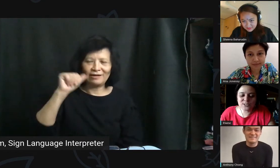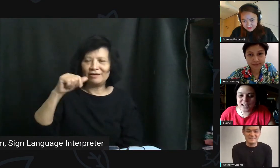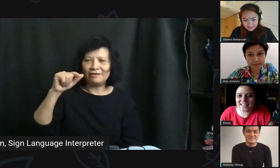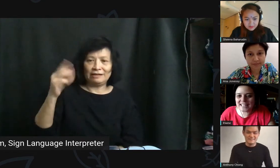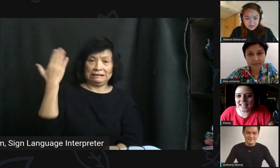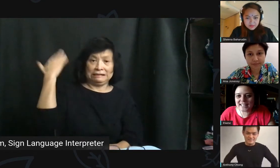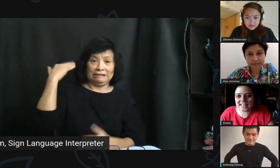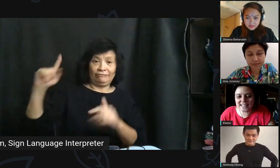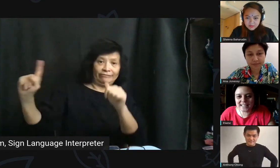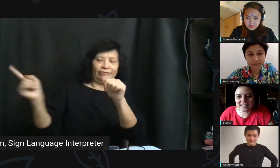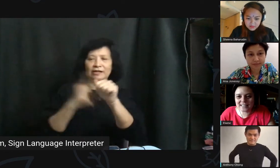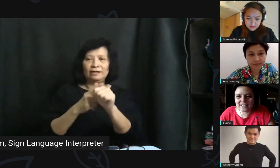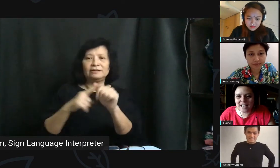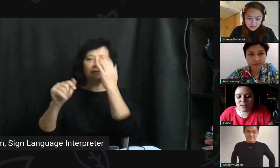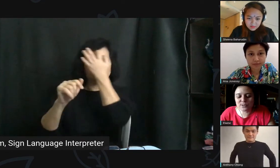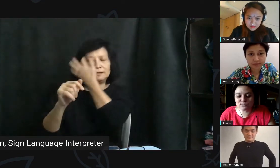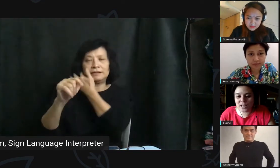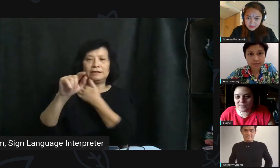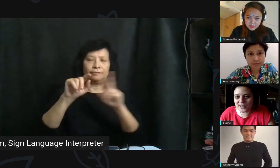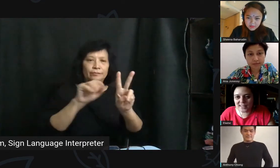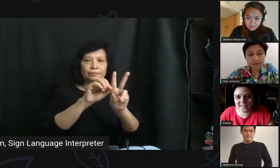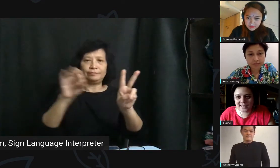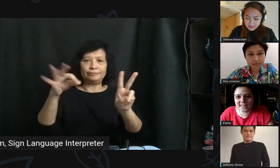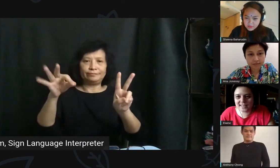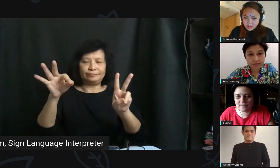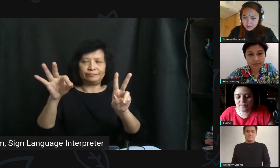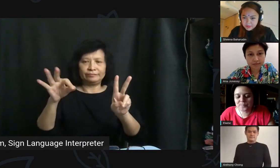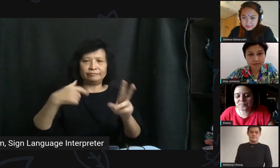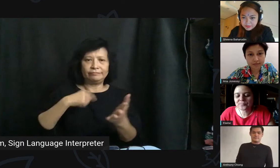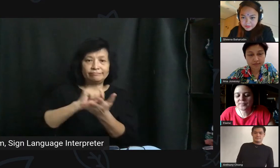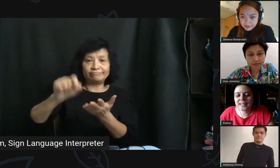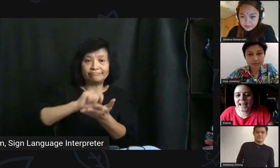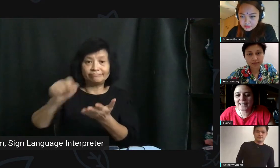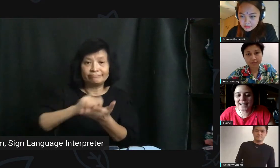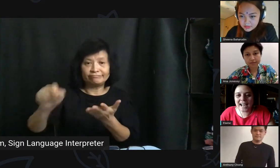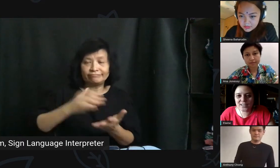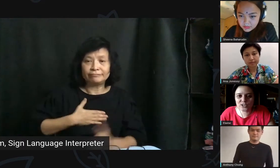2019, I was writing my thesis and I asked you